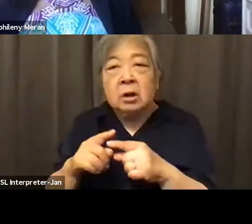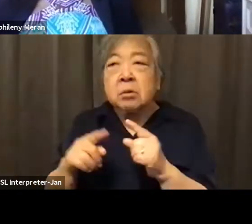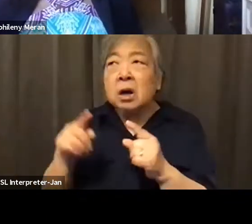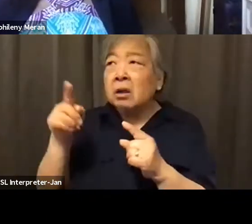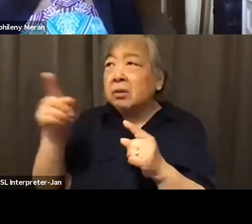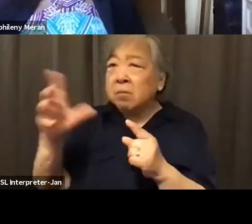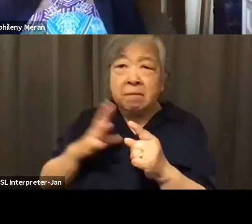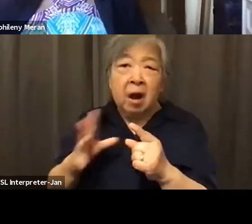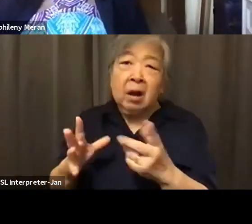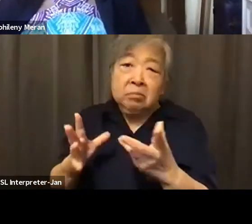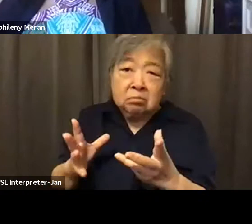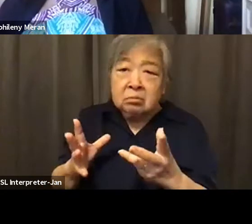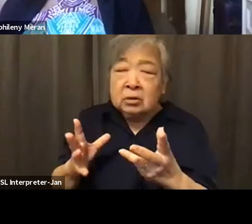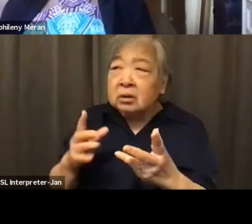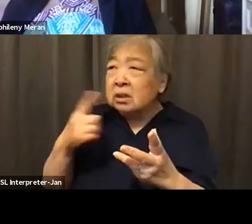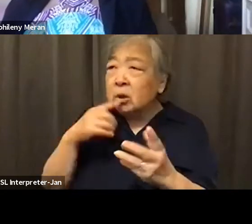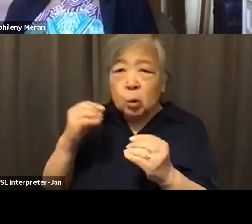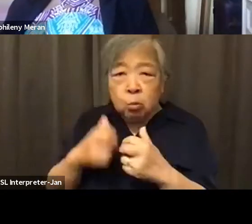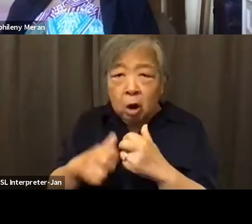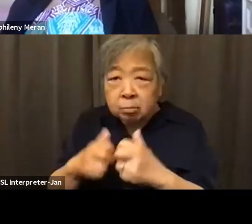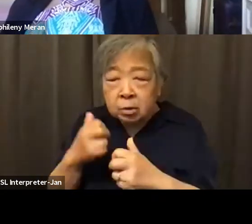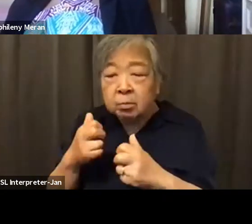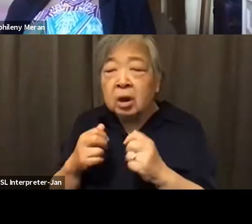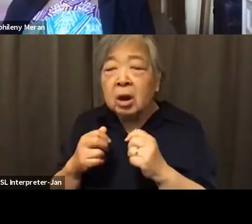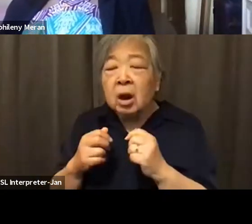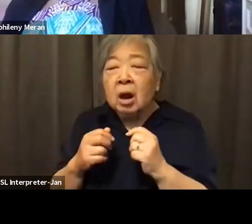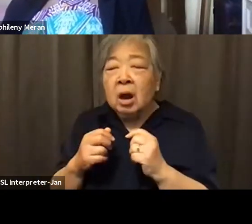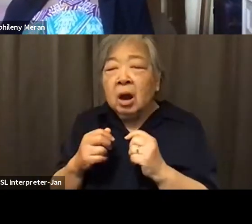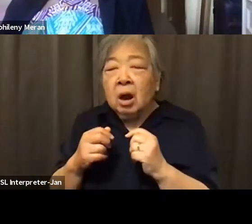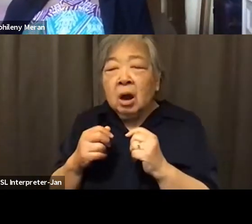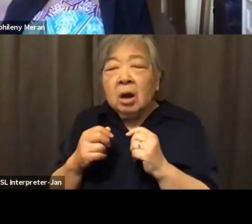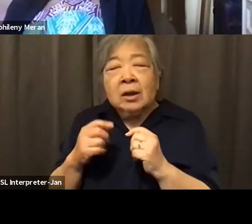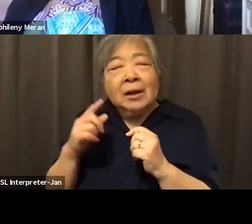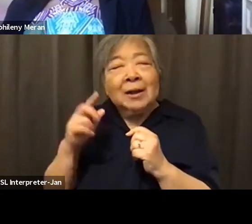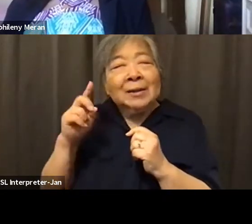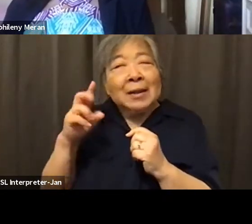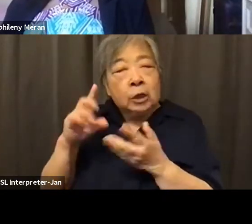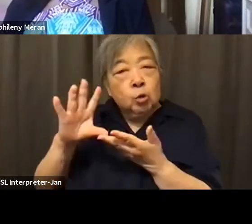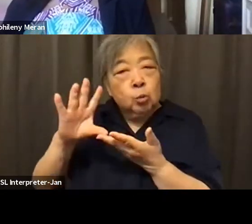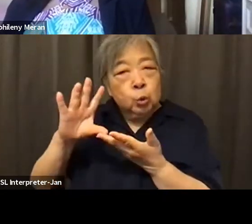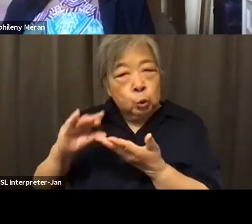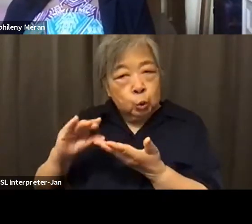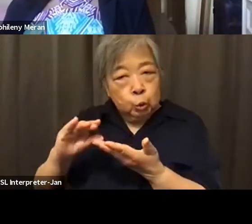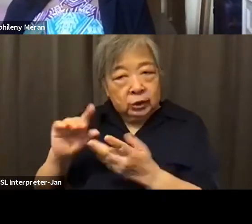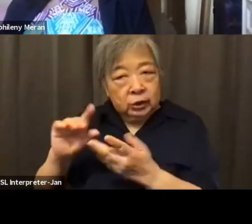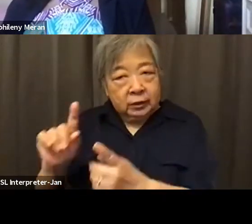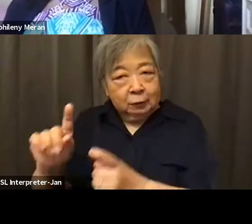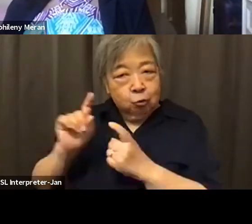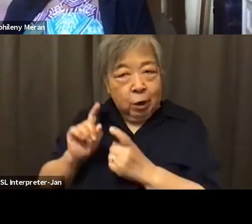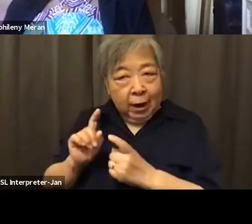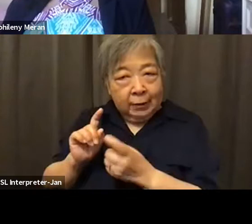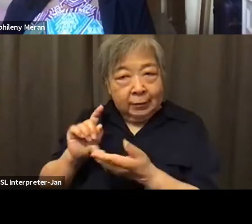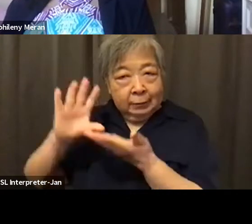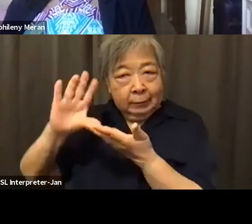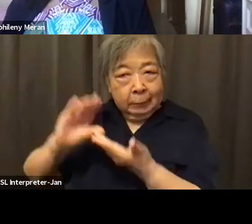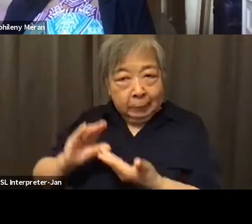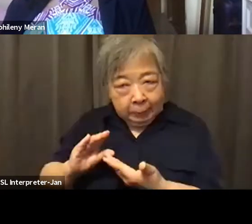and they said it was no problem. The only thing is that they did reduce the amount of aid they gave me because I was going to Argentina.